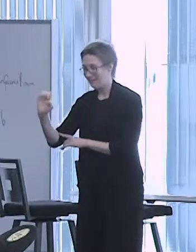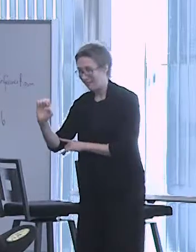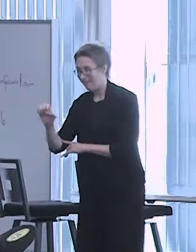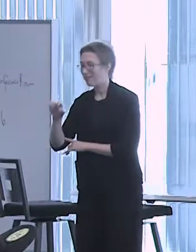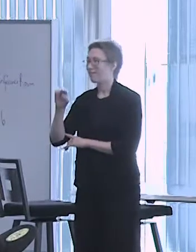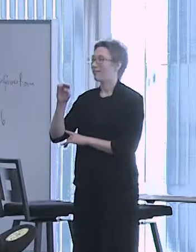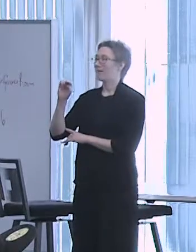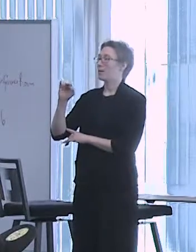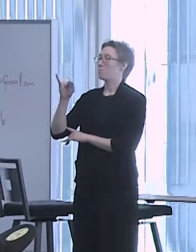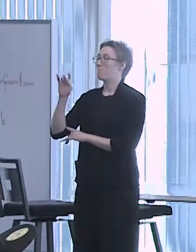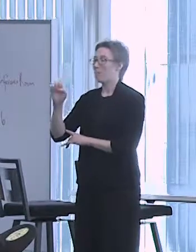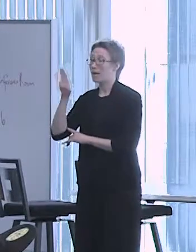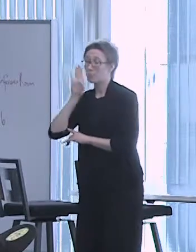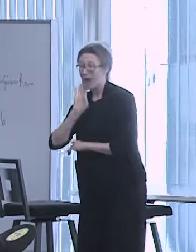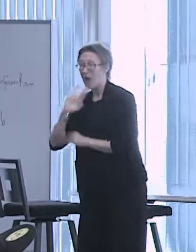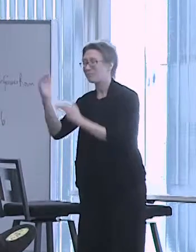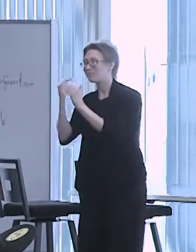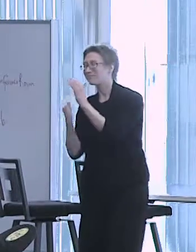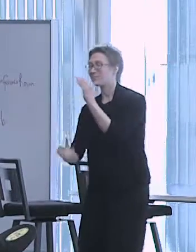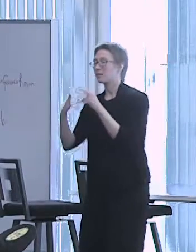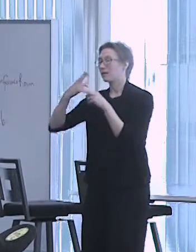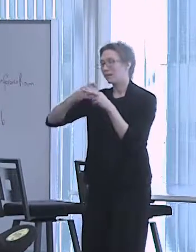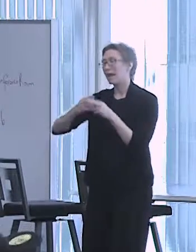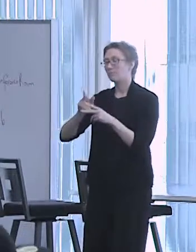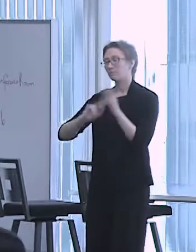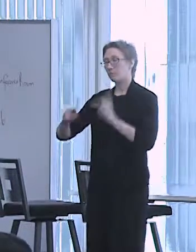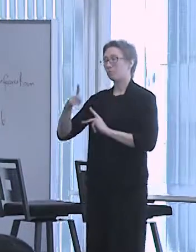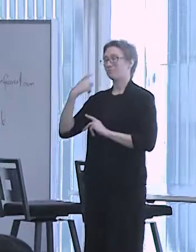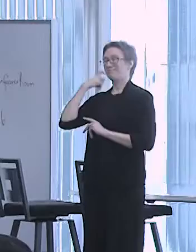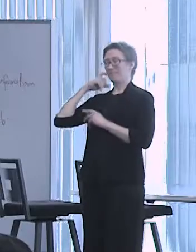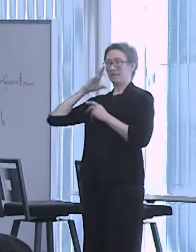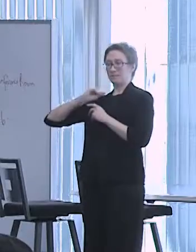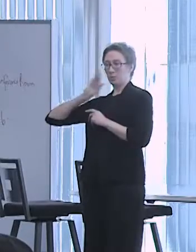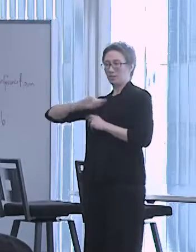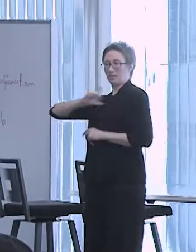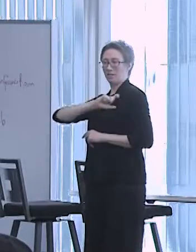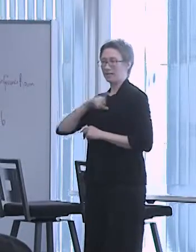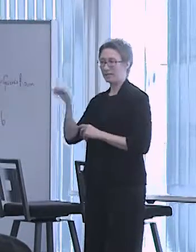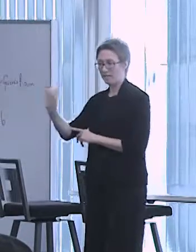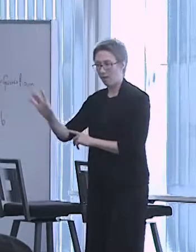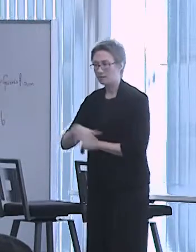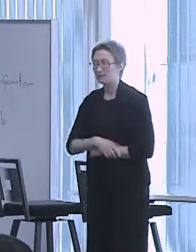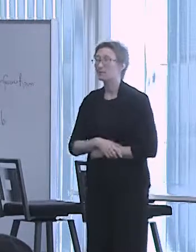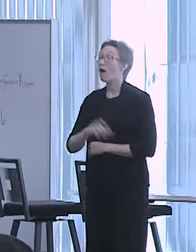but with the added complication of being trans on top of that. Other black trans men,